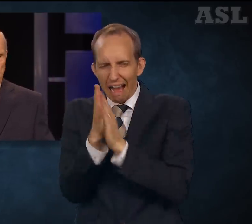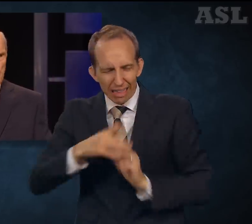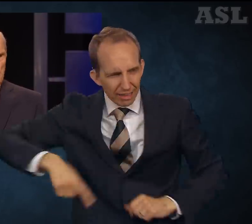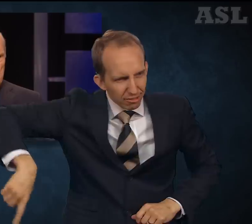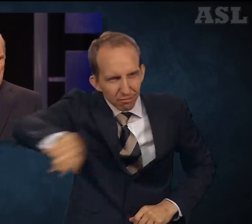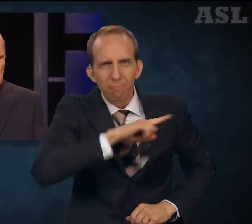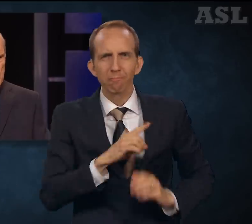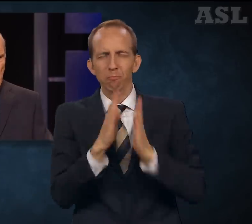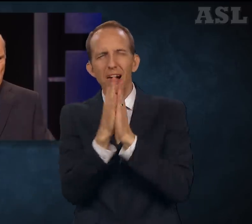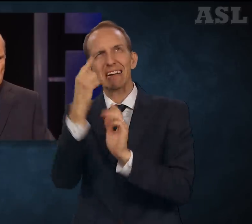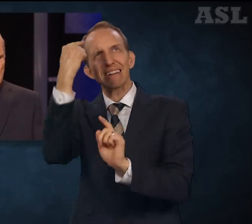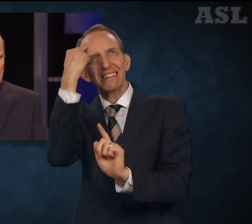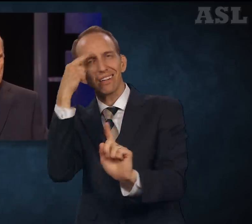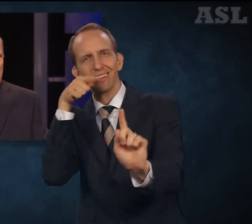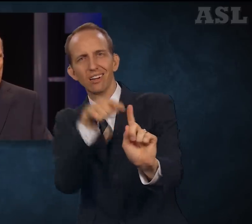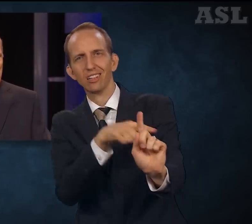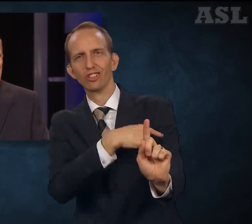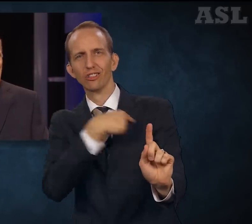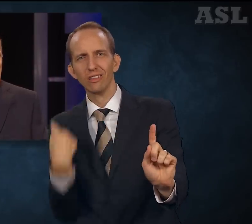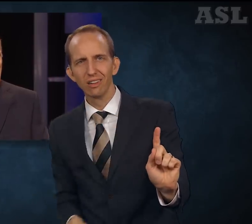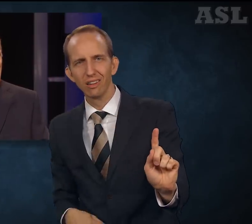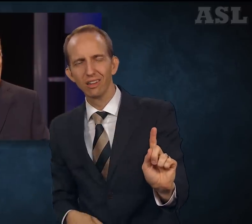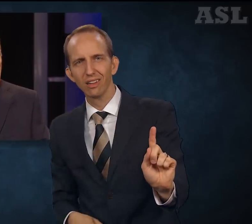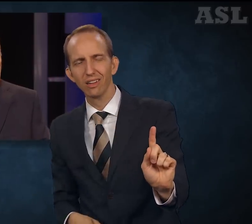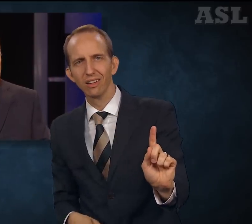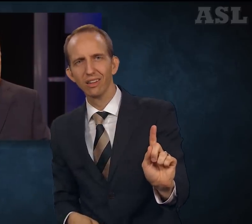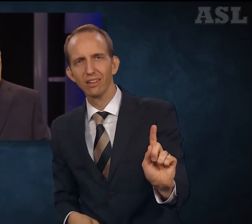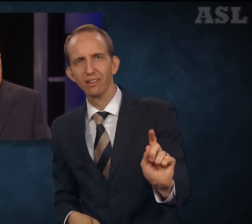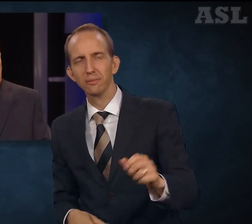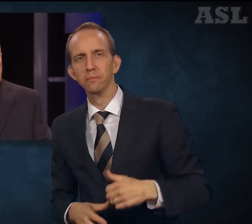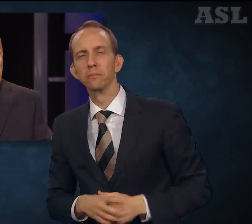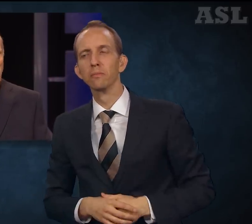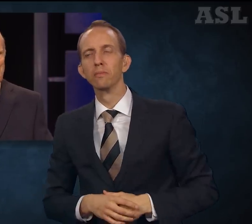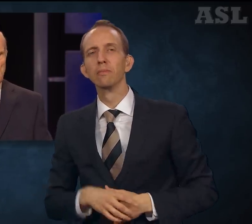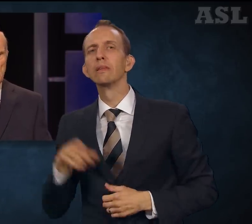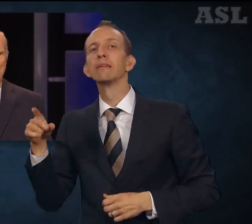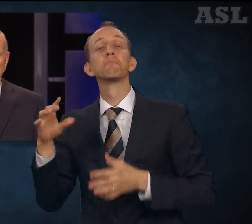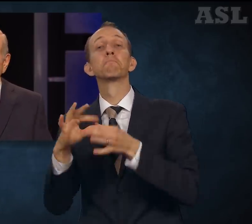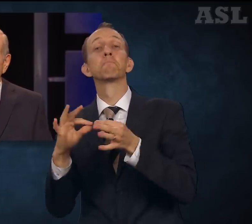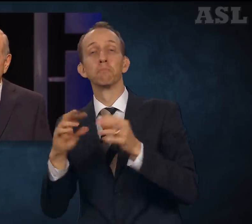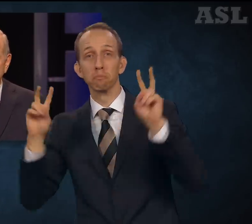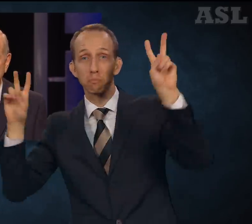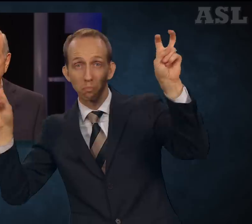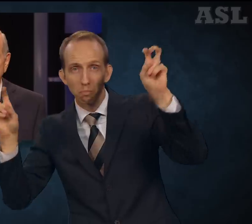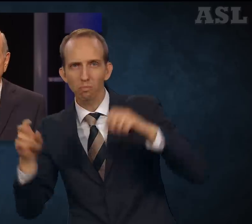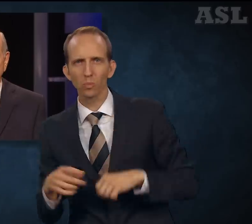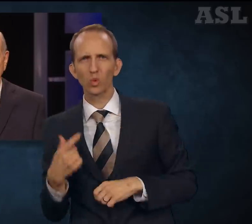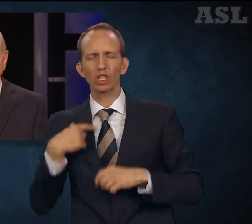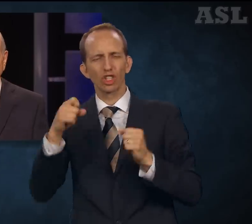CHINA AND ASKED THAT WE PRAY FOR THE PEOPLE OF CHINA.